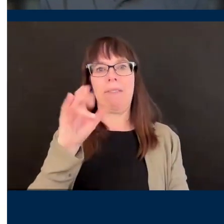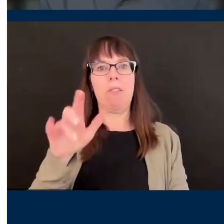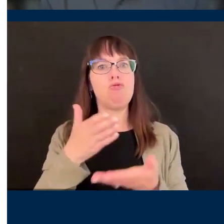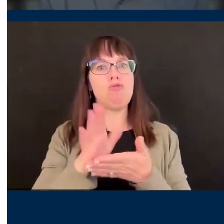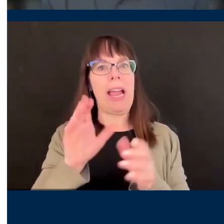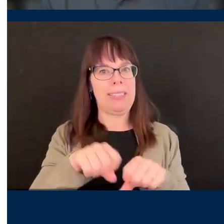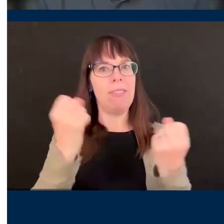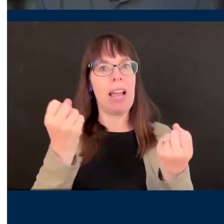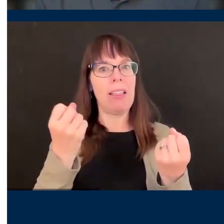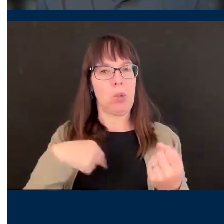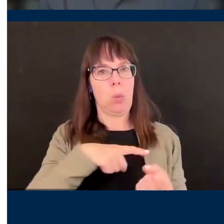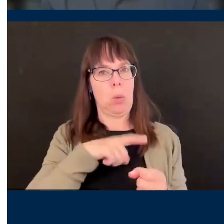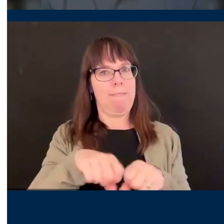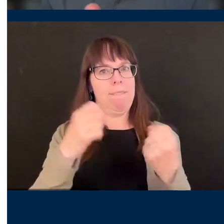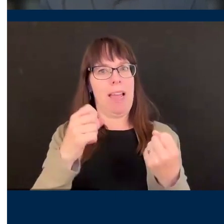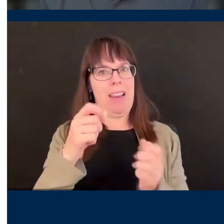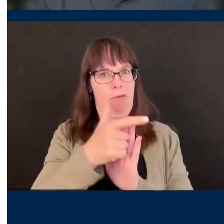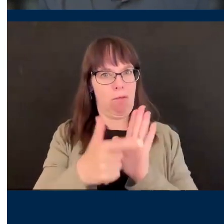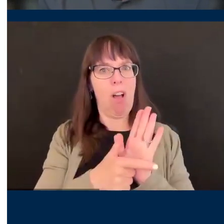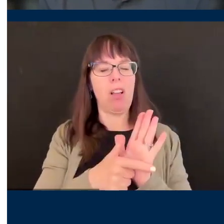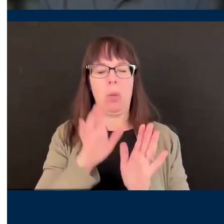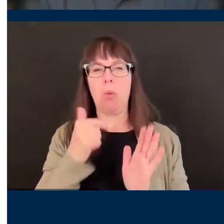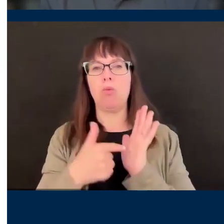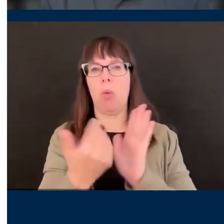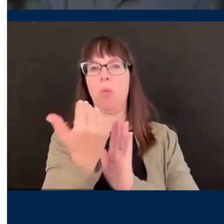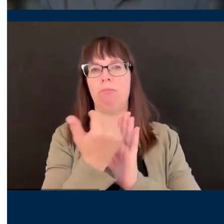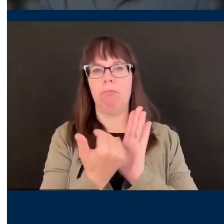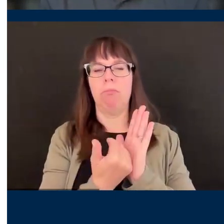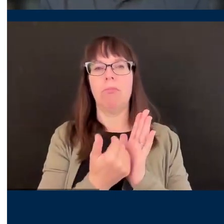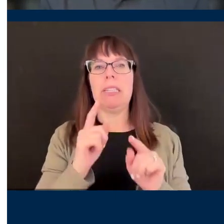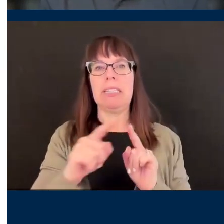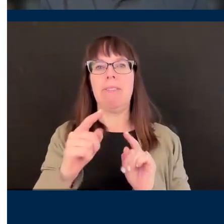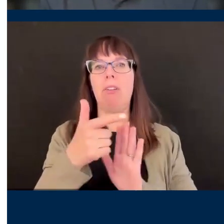We are evaluating the laws, and we'll show you in a second the different laws that apply